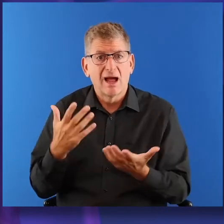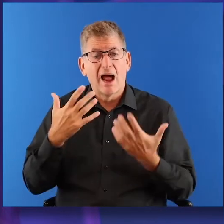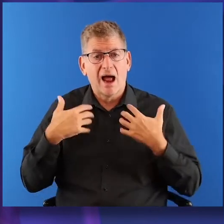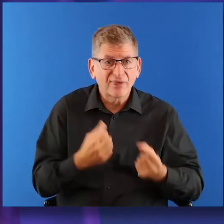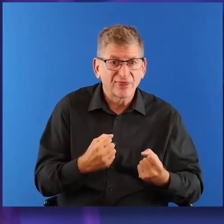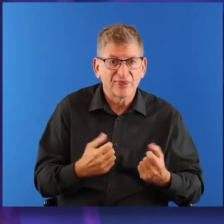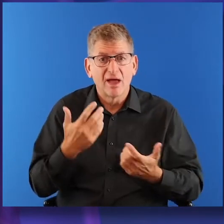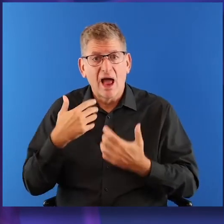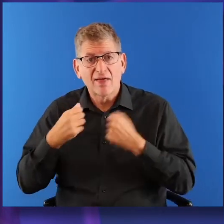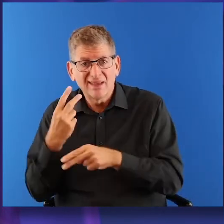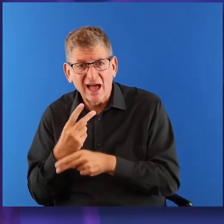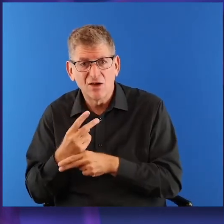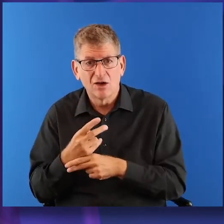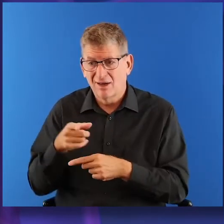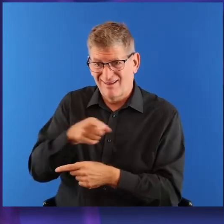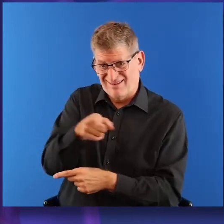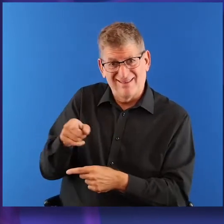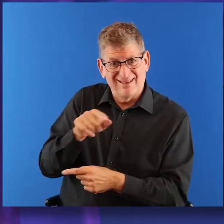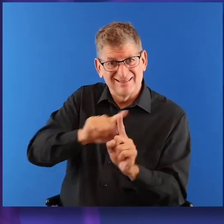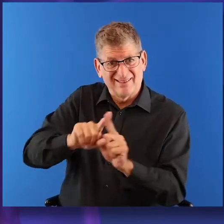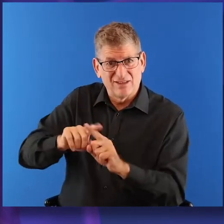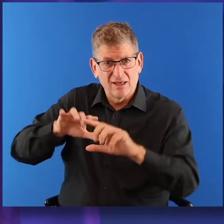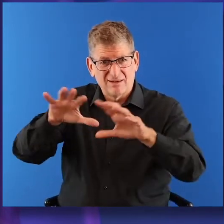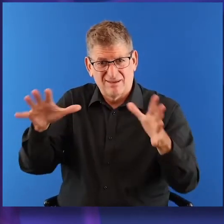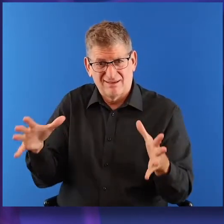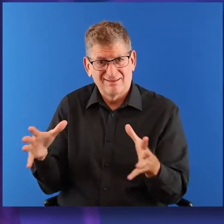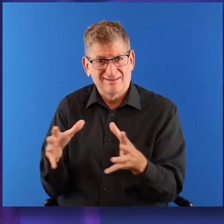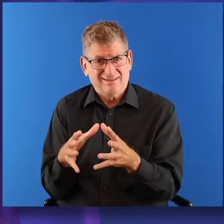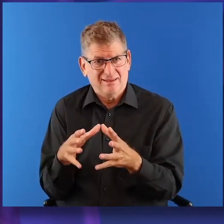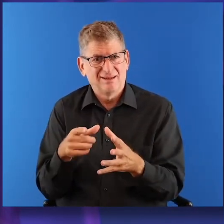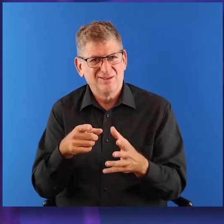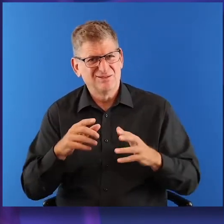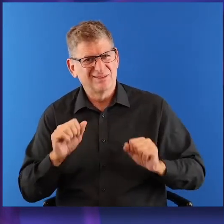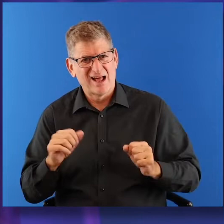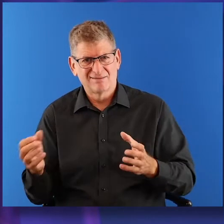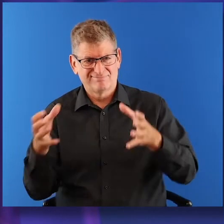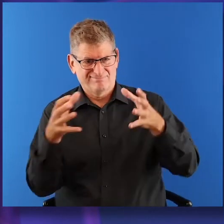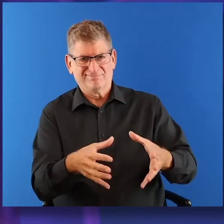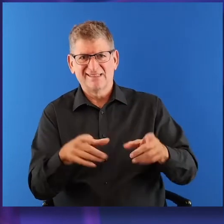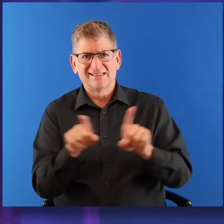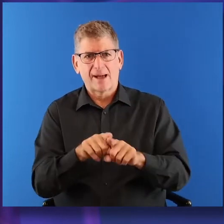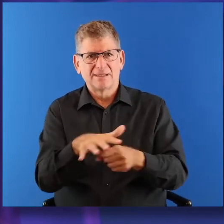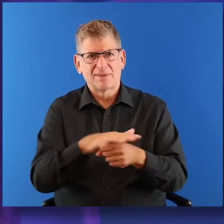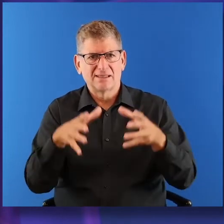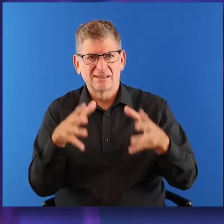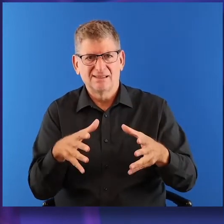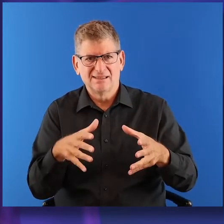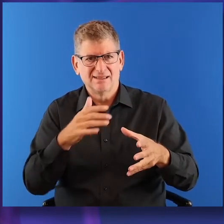and throw them together in the same space, everybody was doing COVID work. I think as we move forward as we